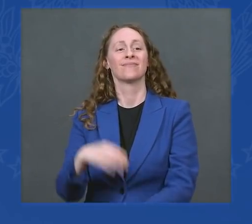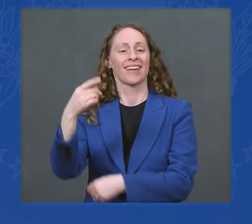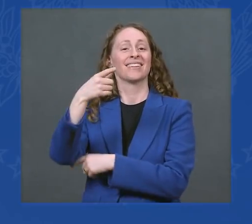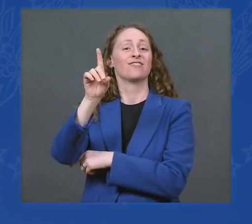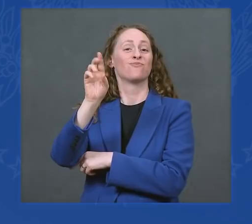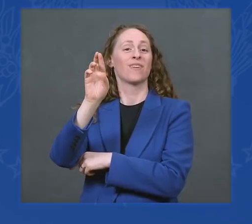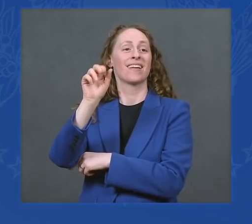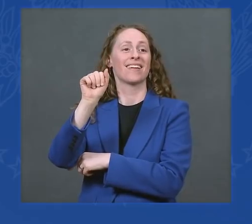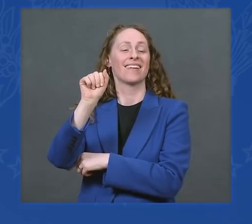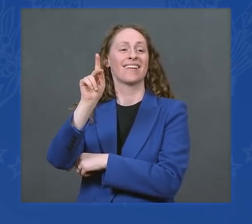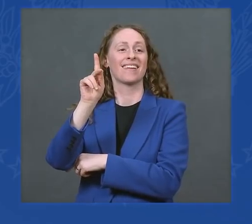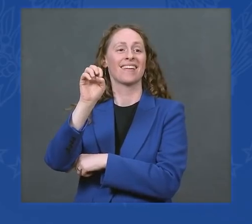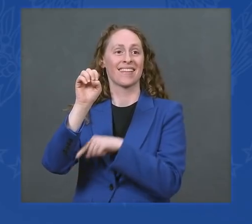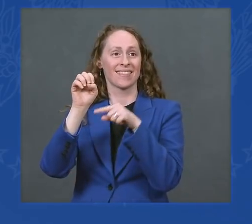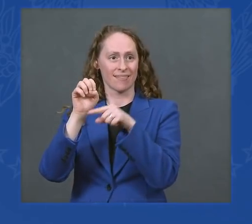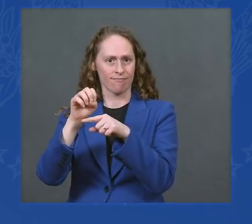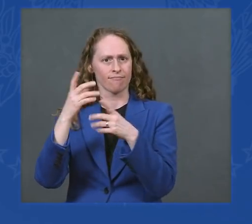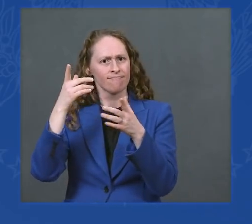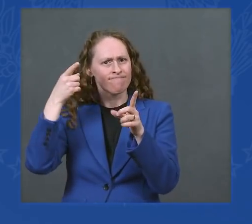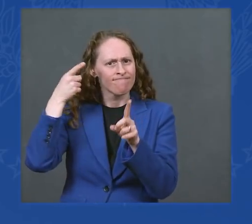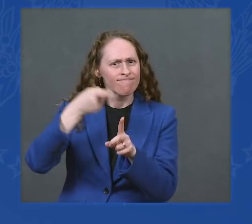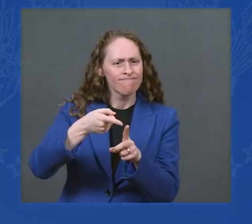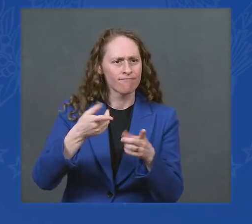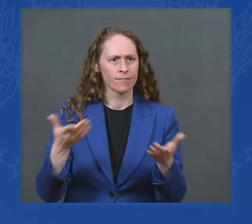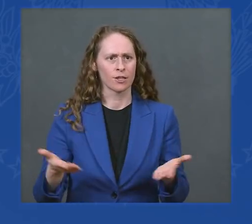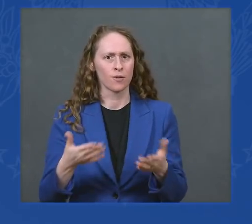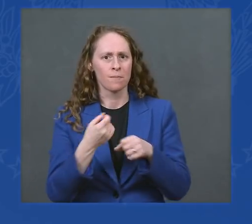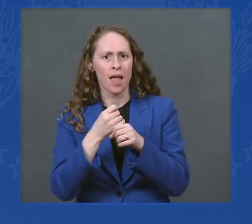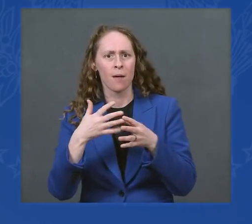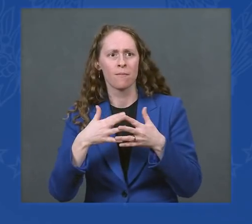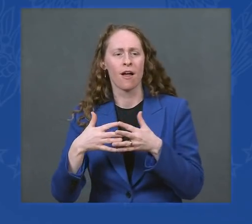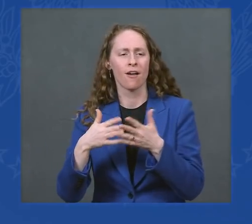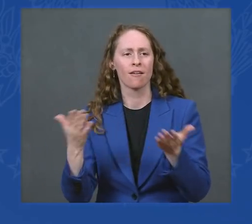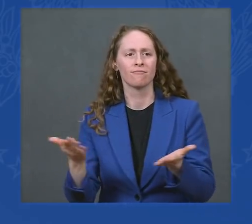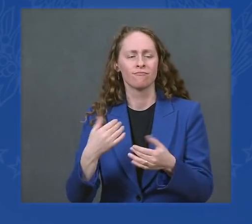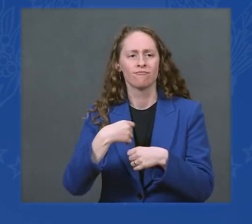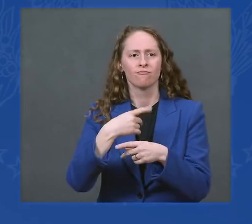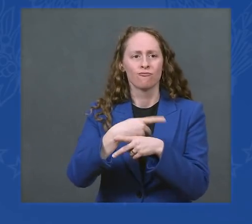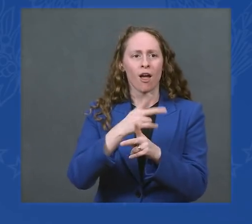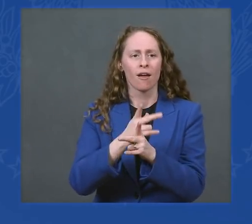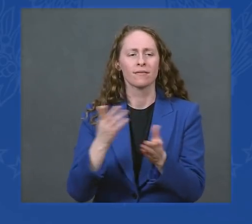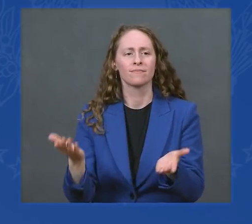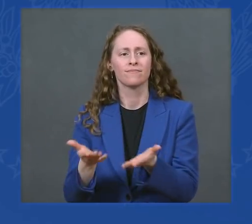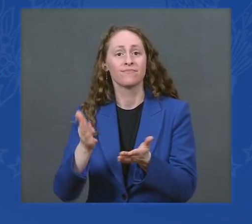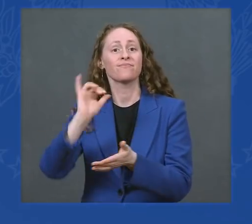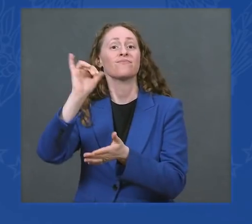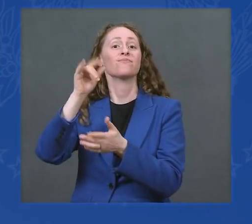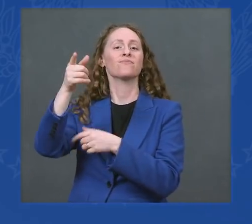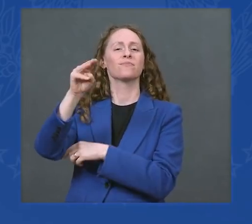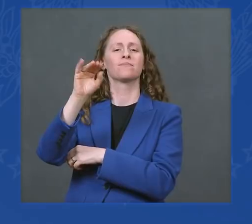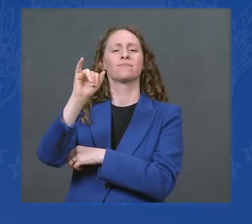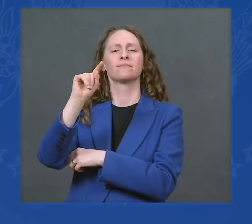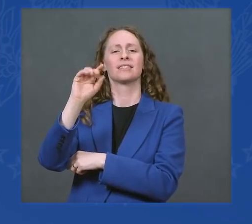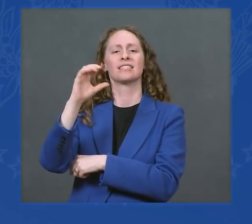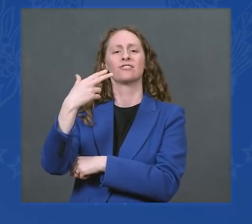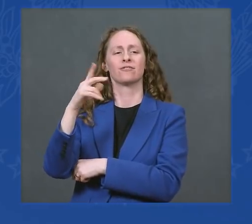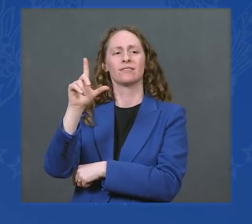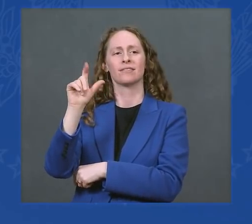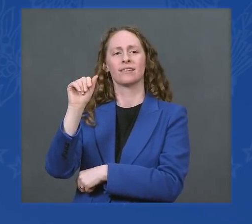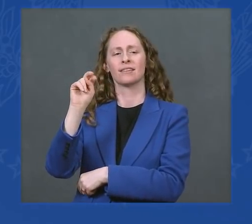who is our infrastructure job czar. And we also, of course, have the president of the United States. So we are ready.